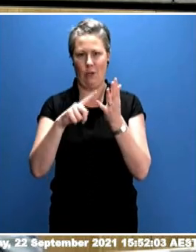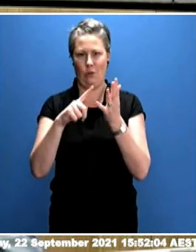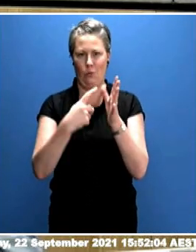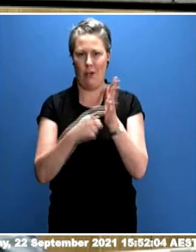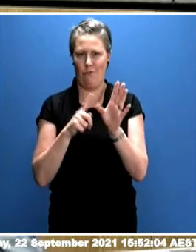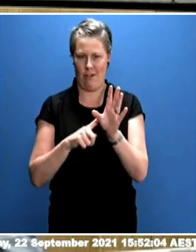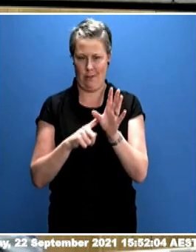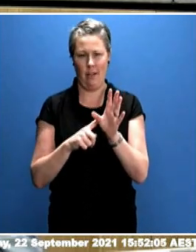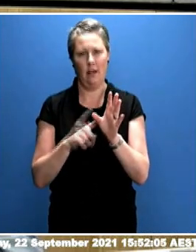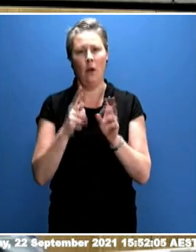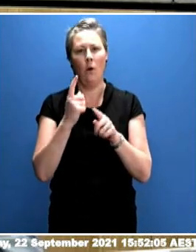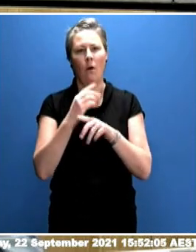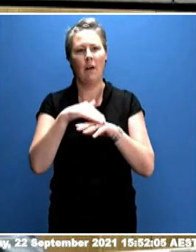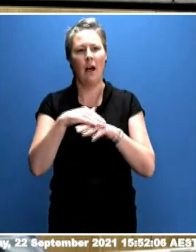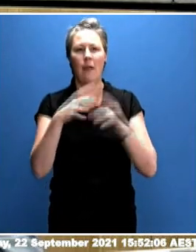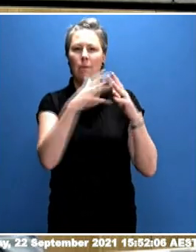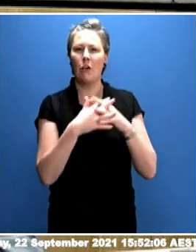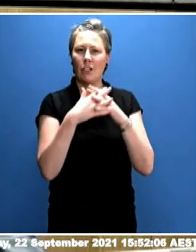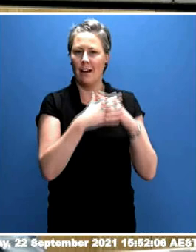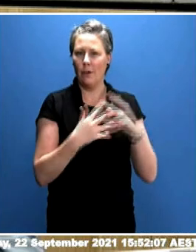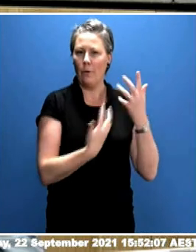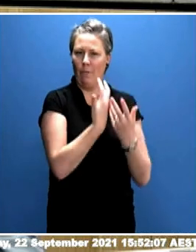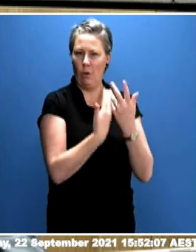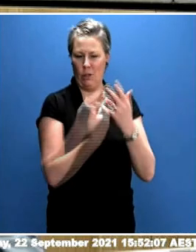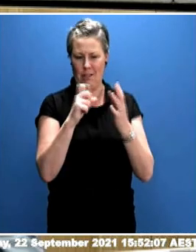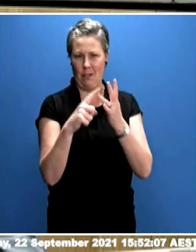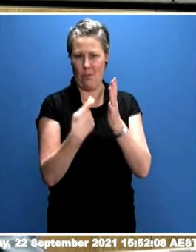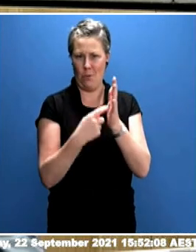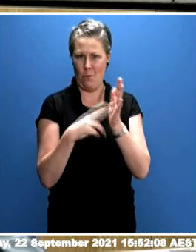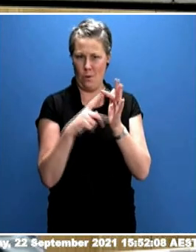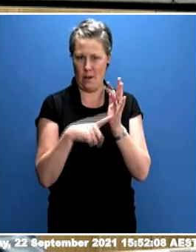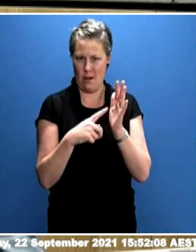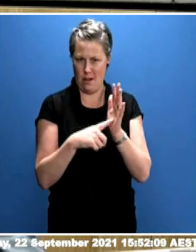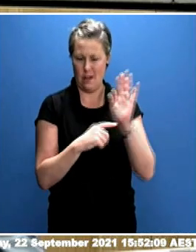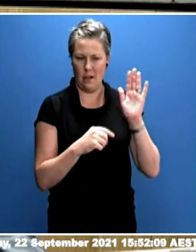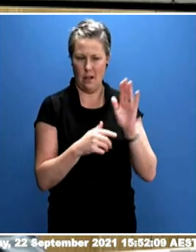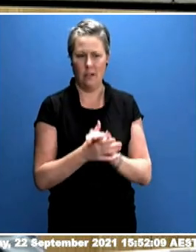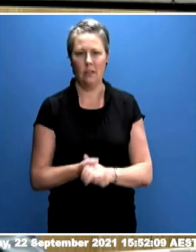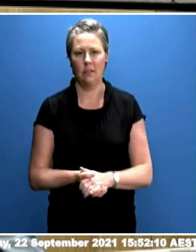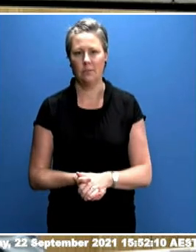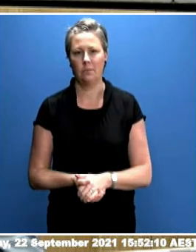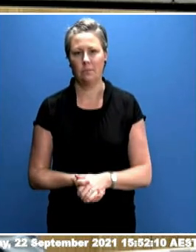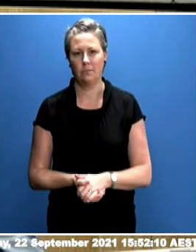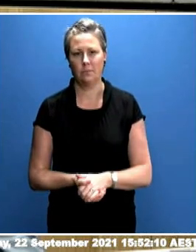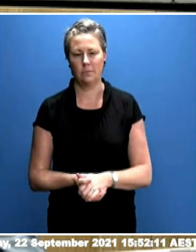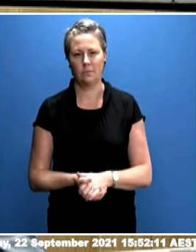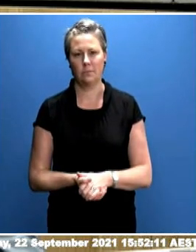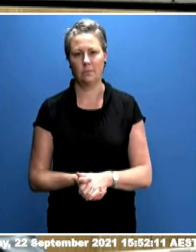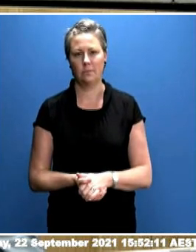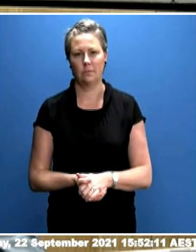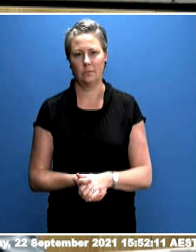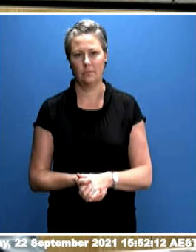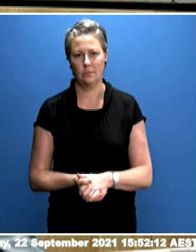Just interested in relation to First Nations experts providing feedback on